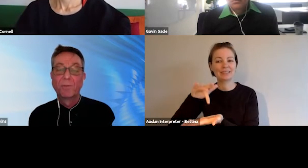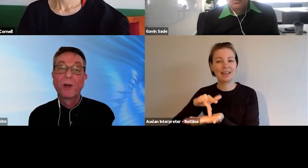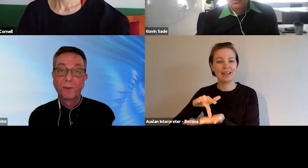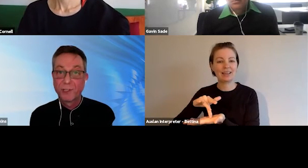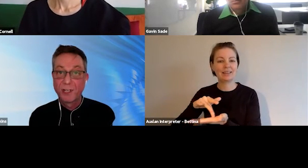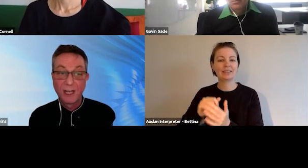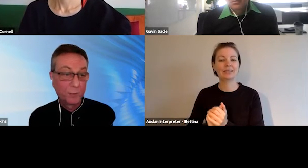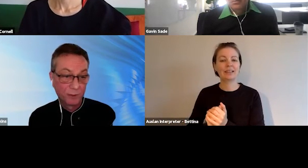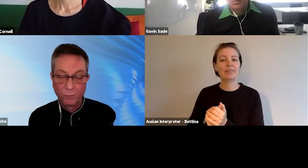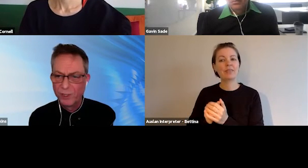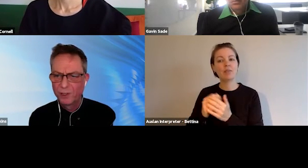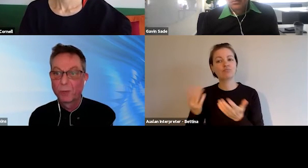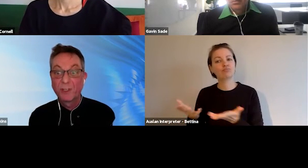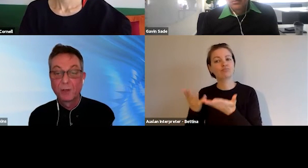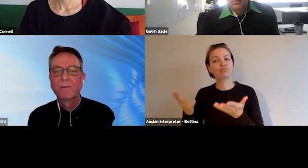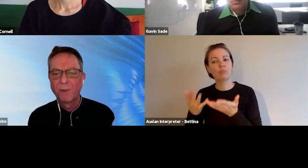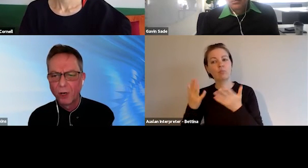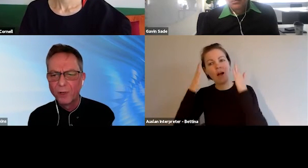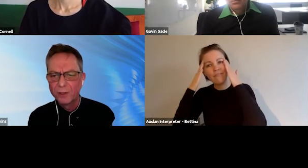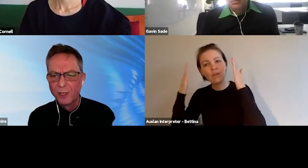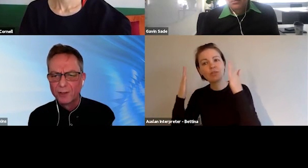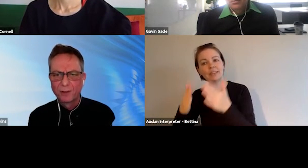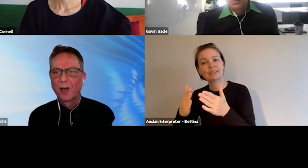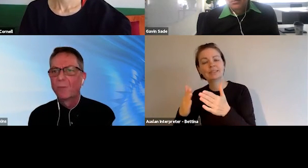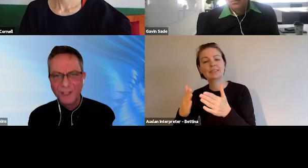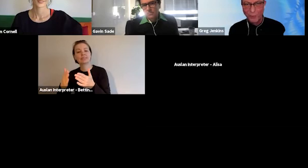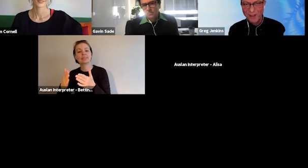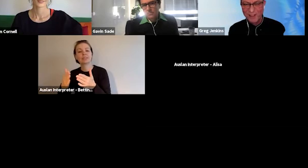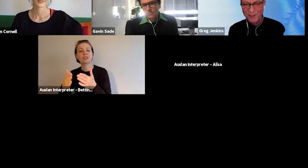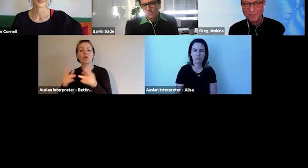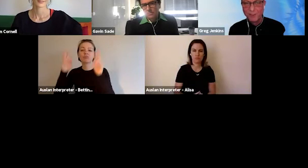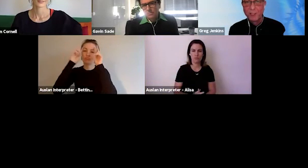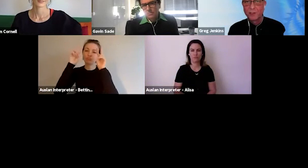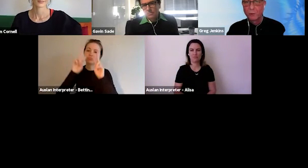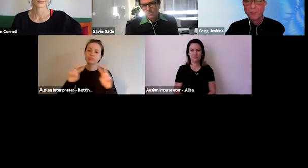mindfulness and engagement within the shopping center environment. A calm peaceful meditative variables